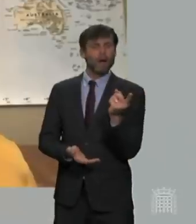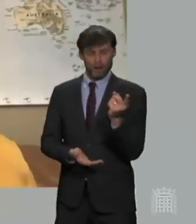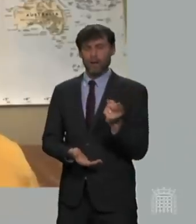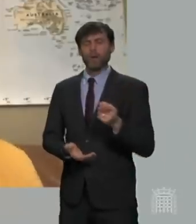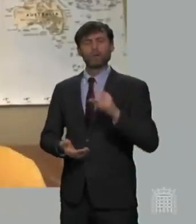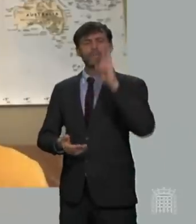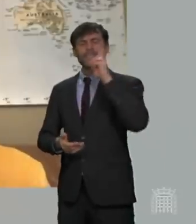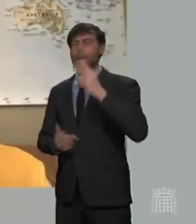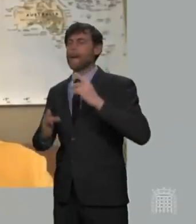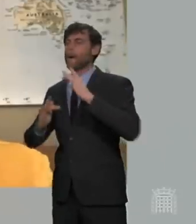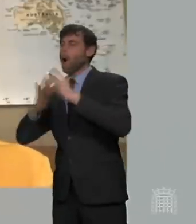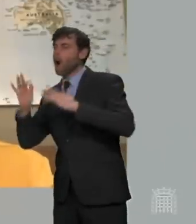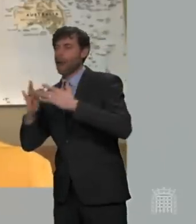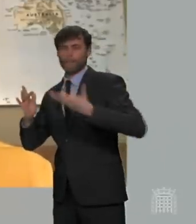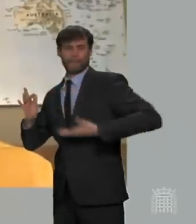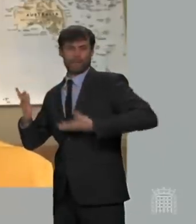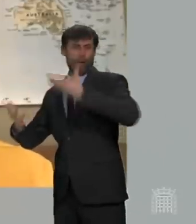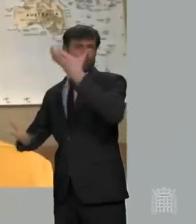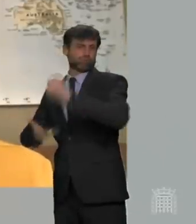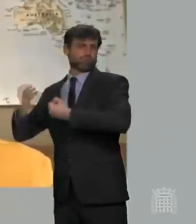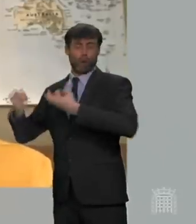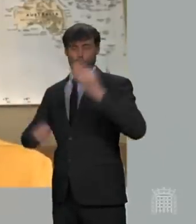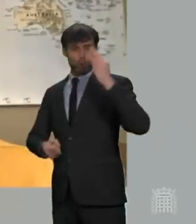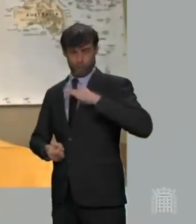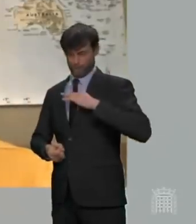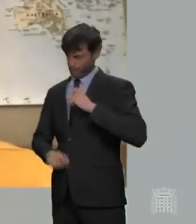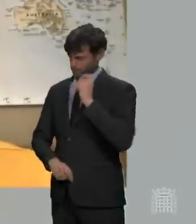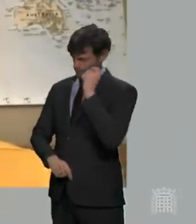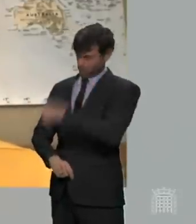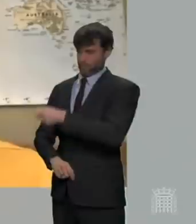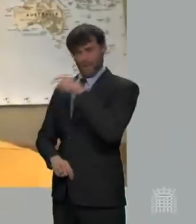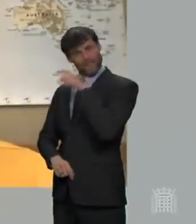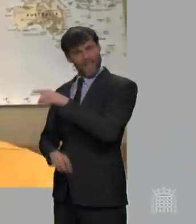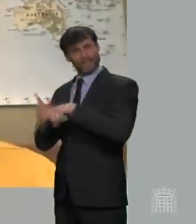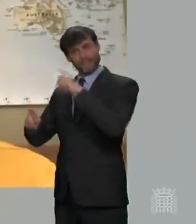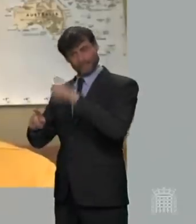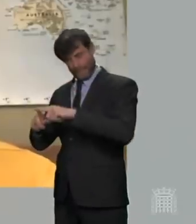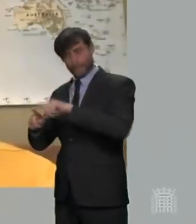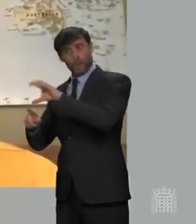so much from the pandemic, in order to properly pay those staff who worked so hard to bring us